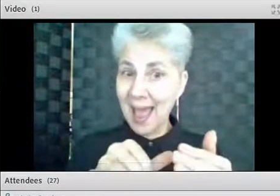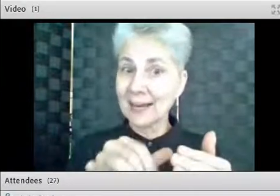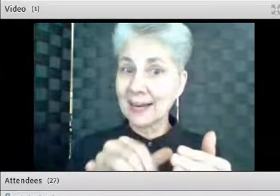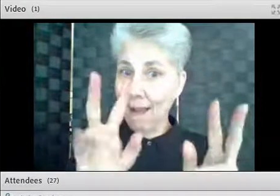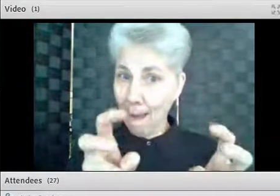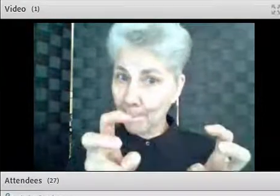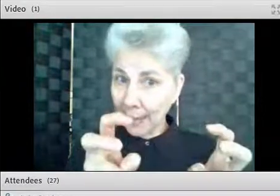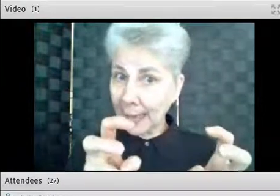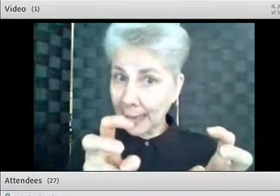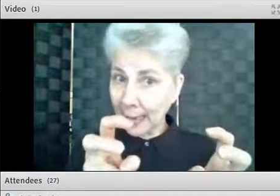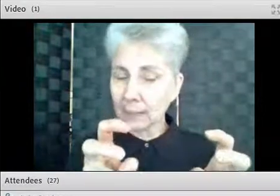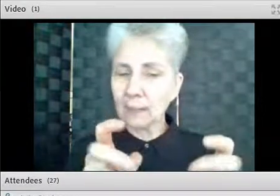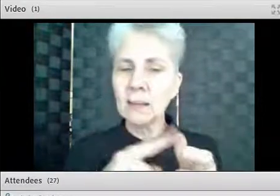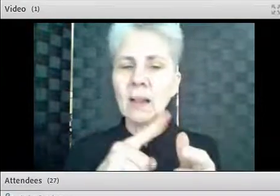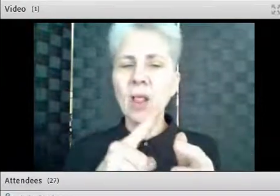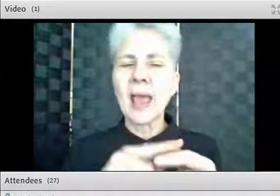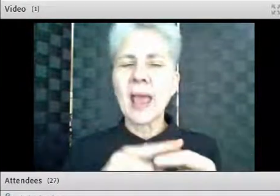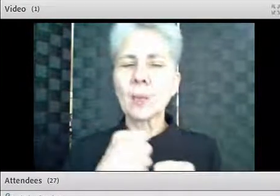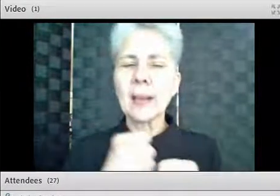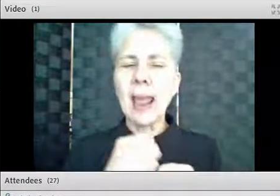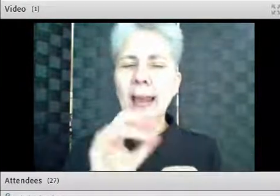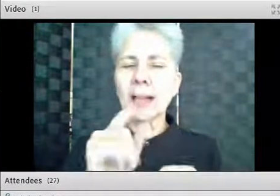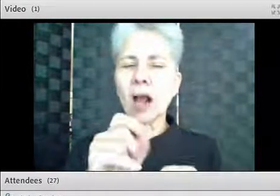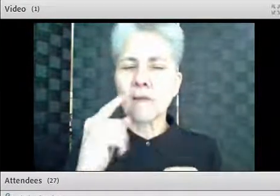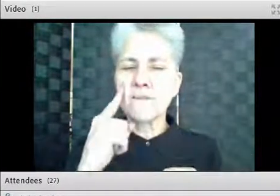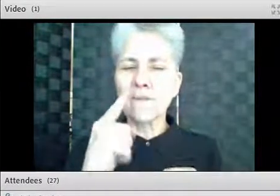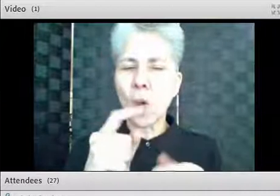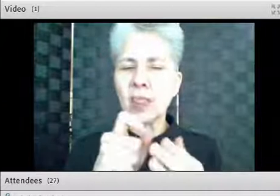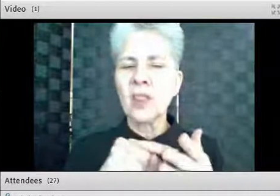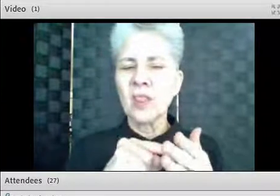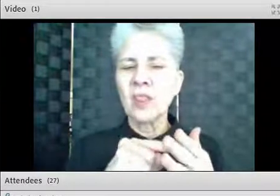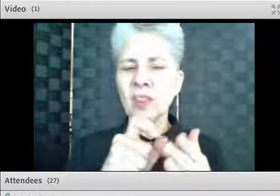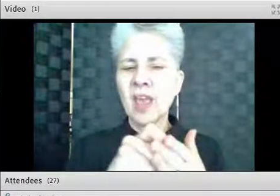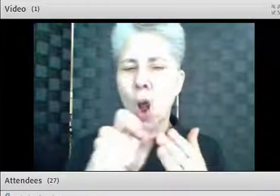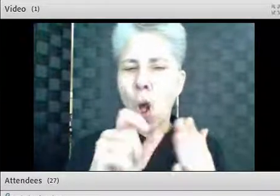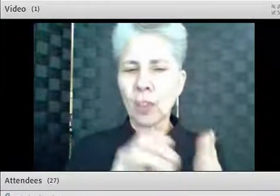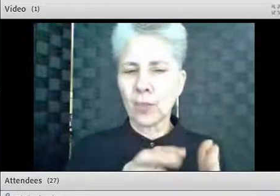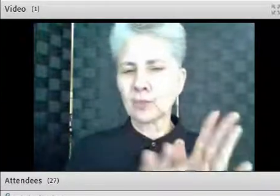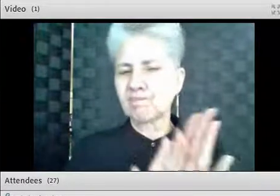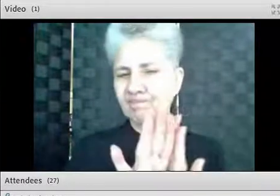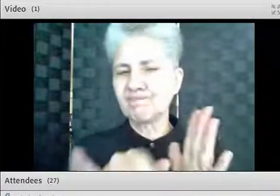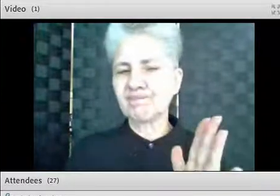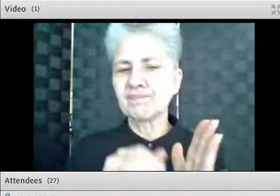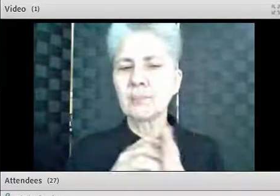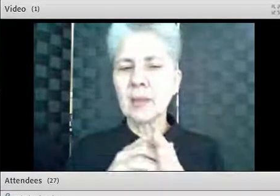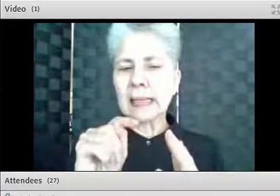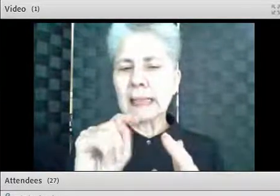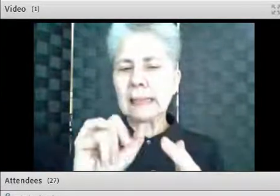I need to then create a Cutter for the author, in this case, the last name of Ticker,